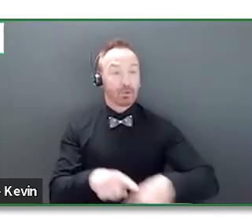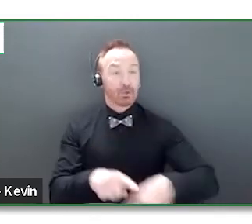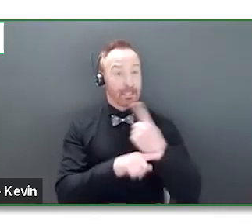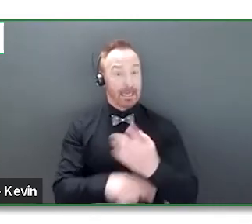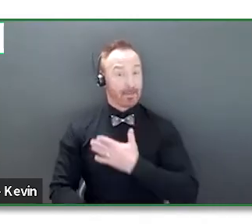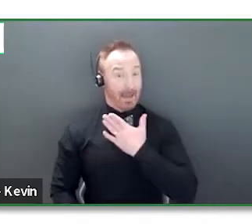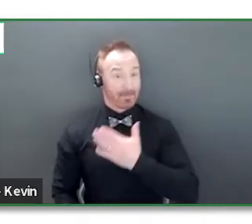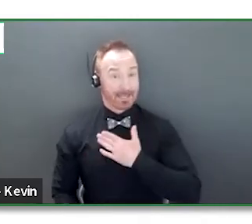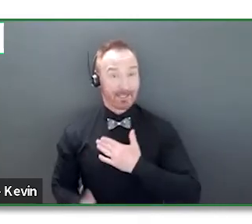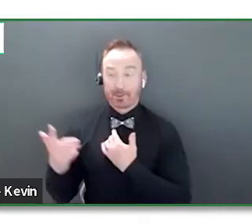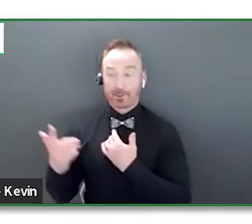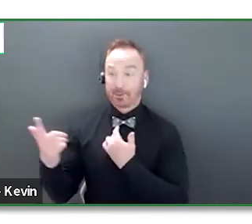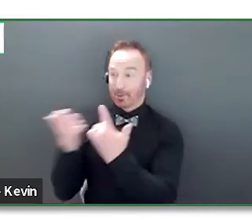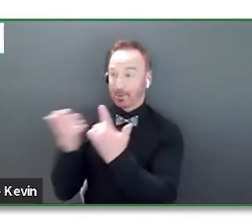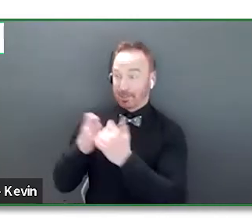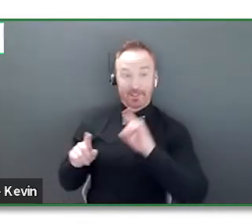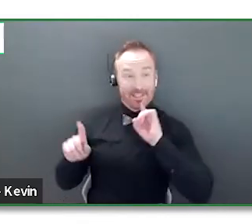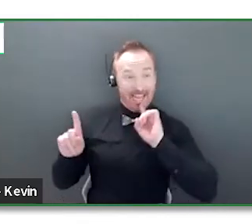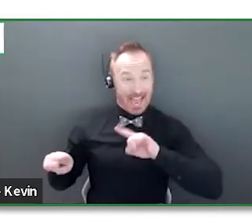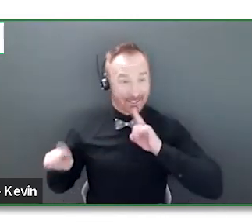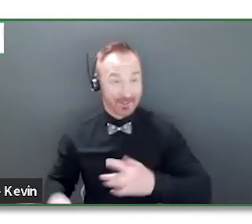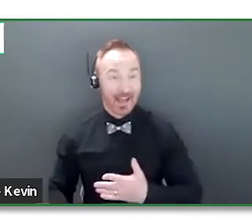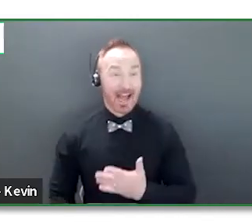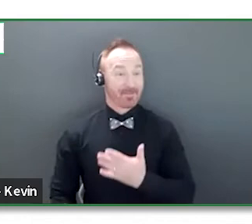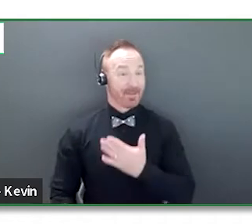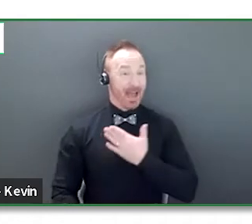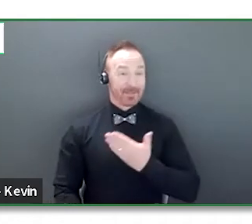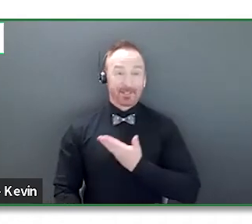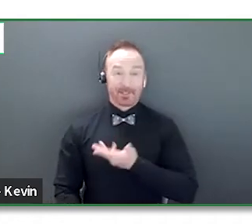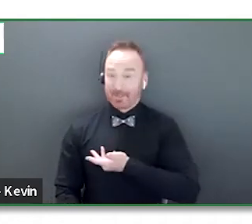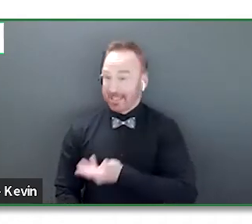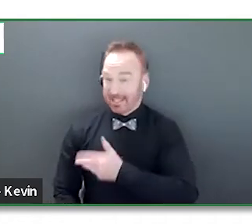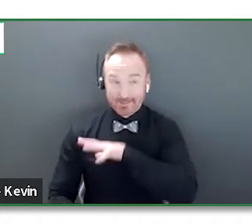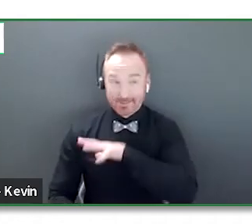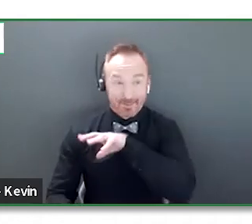to be able to be here. I would love to see you that would make this more